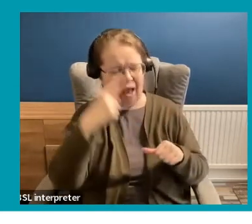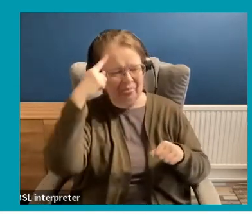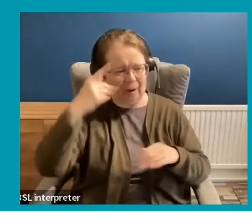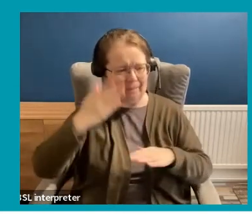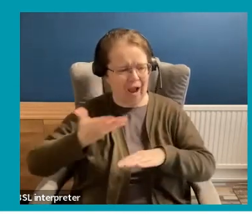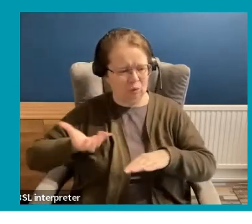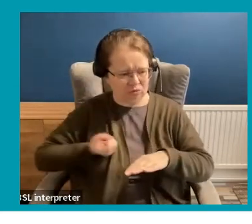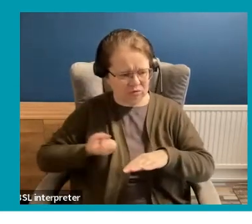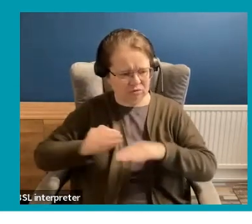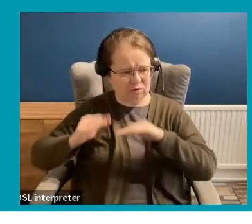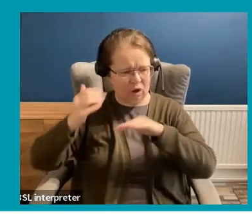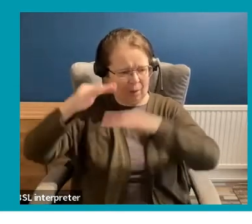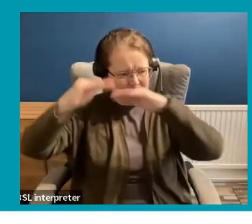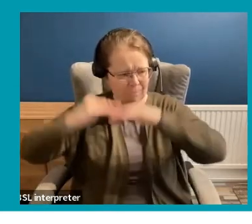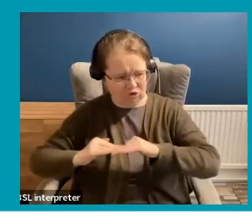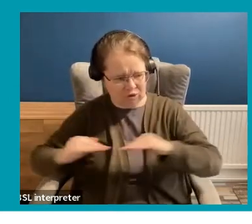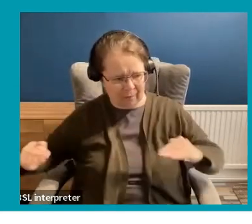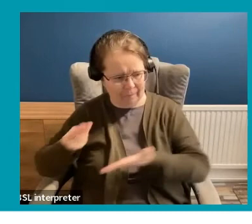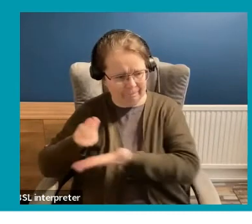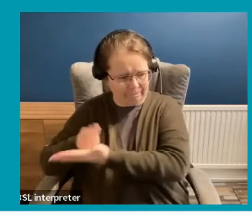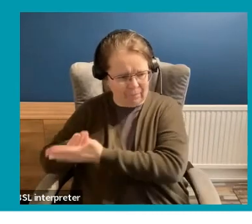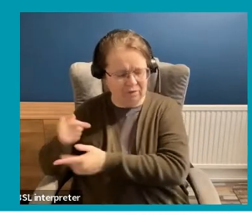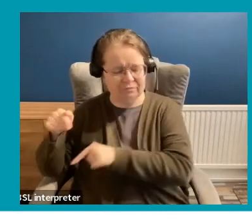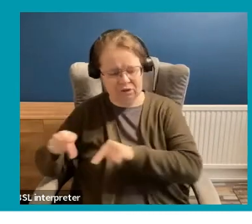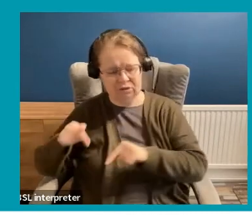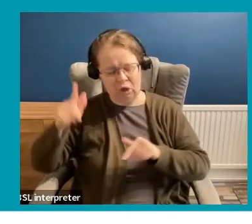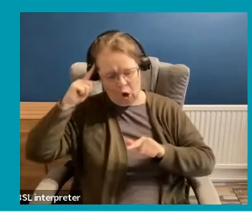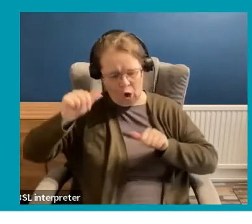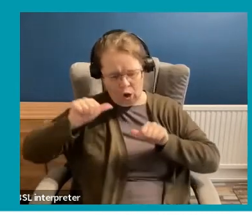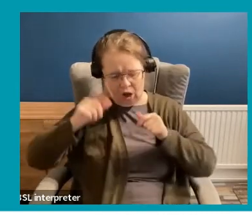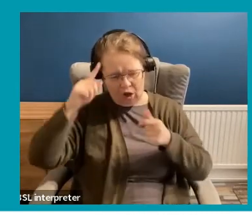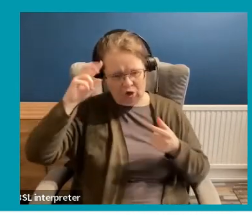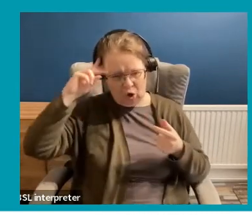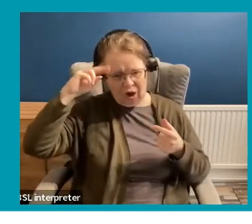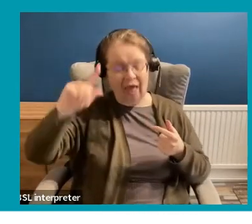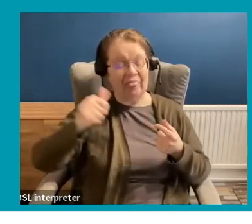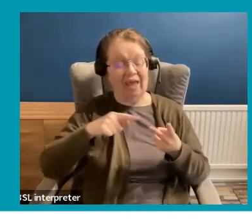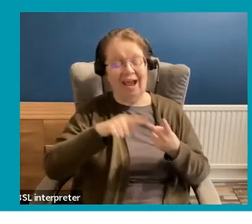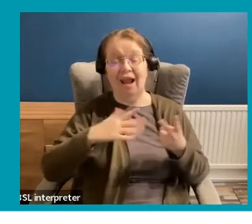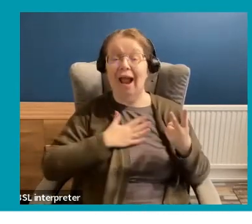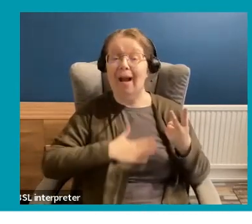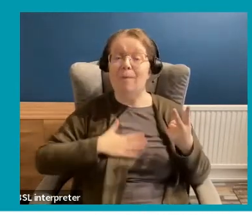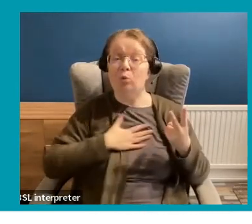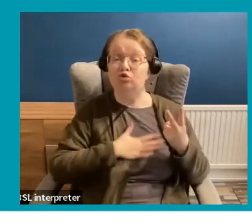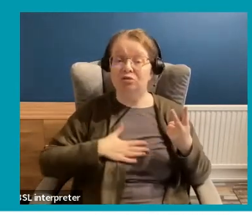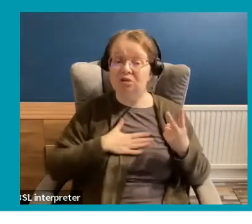and all the logical reasons then there is the emotional connection which is